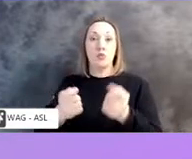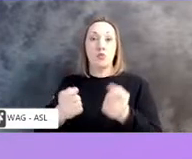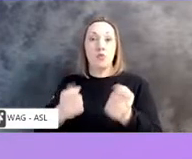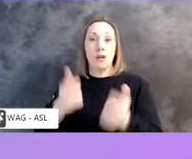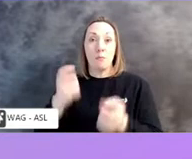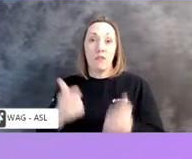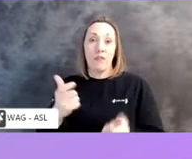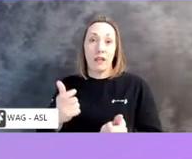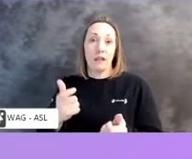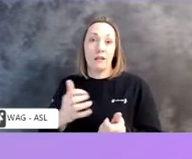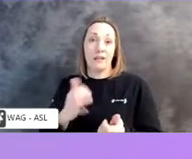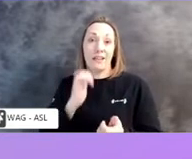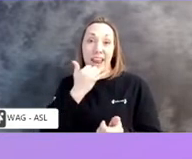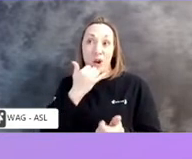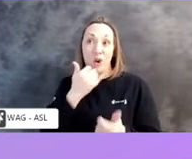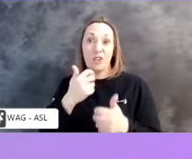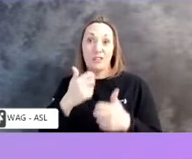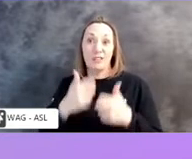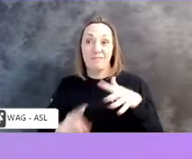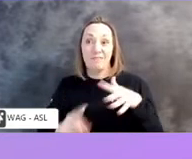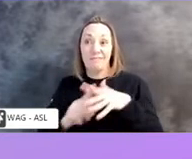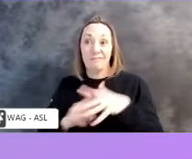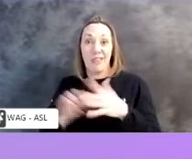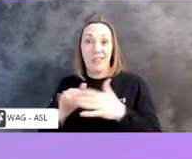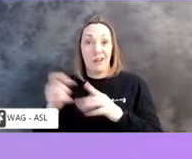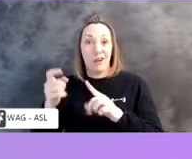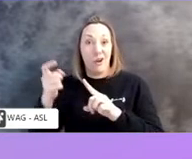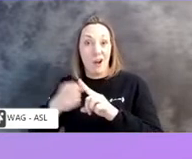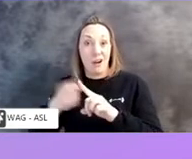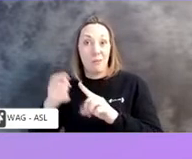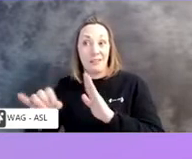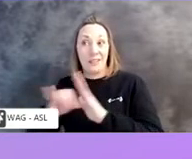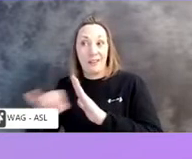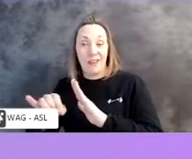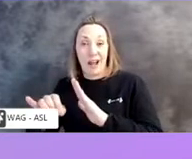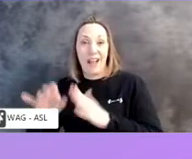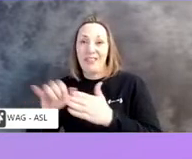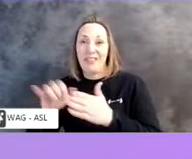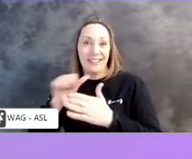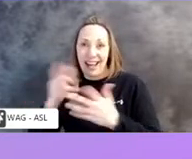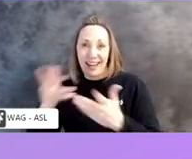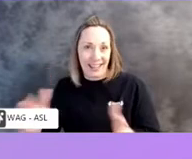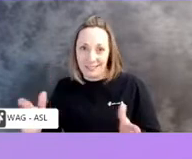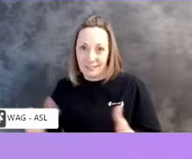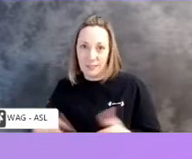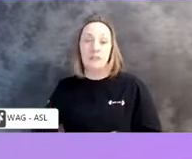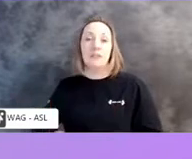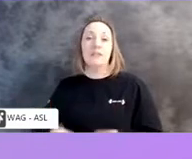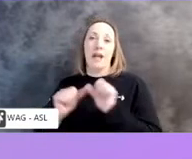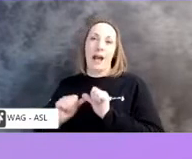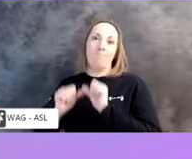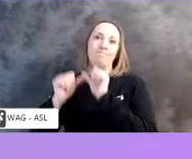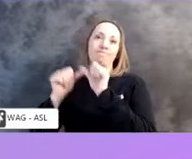has always been and there's always going to be more and more we found here it's beginning to permeate just